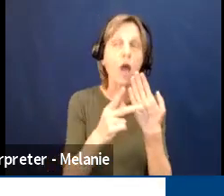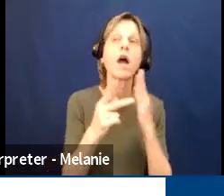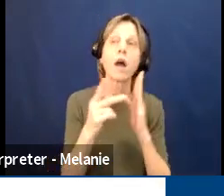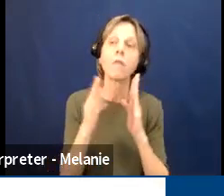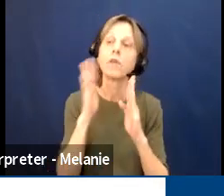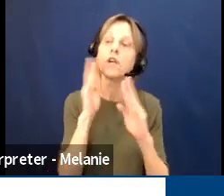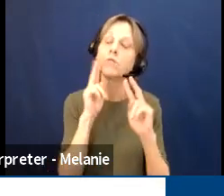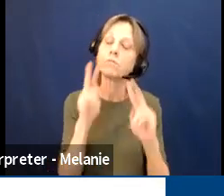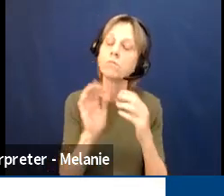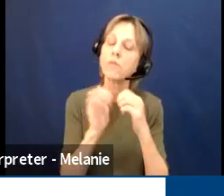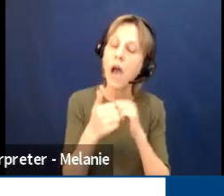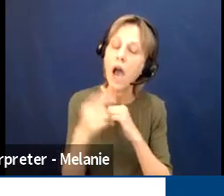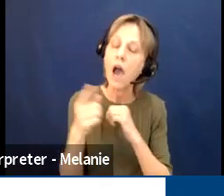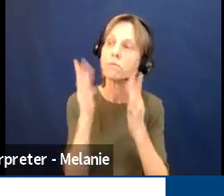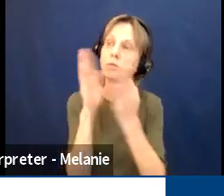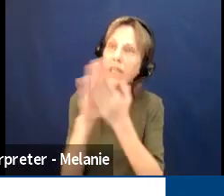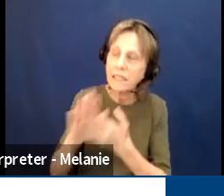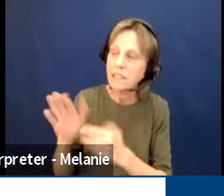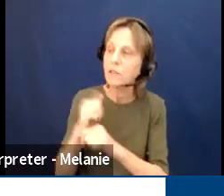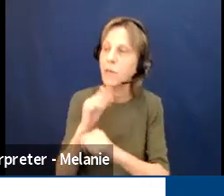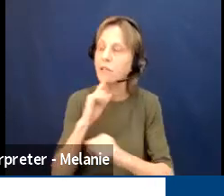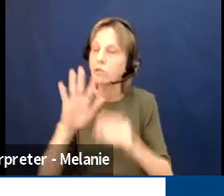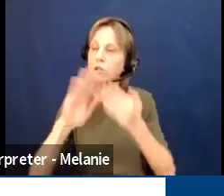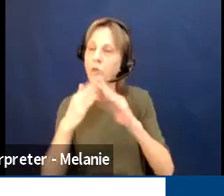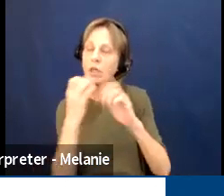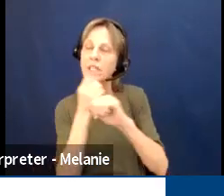do you clean out and make sure that your community is safe when a fire does hit or it can be as safe